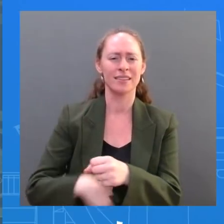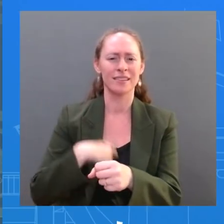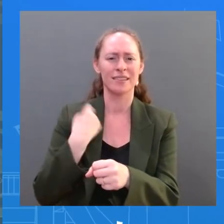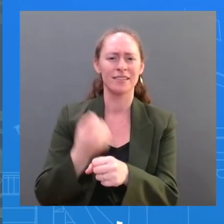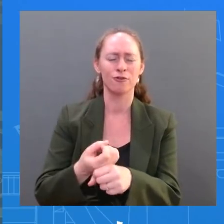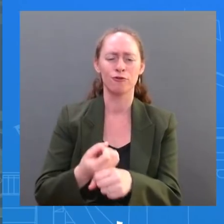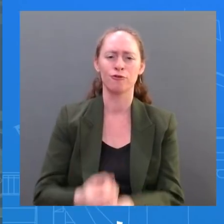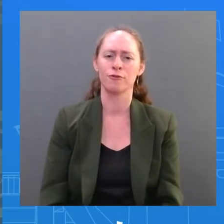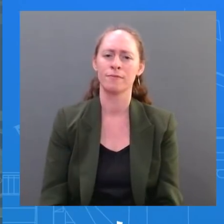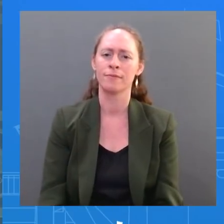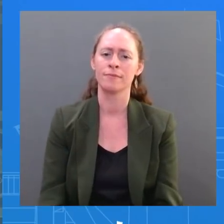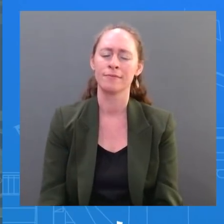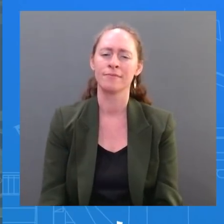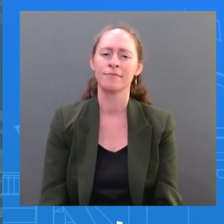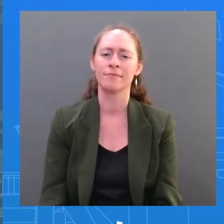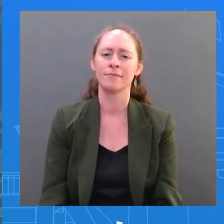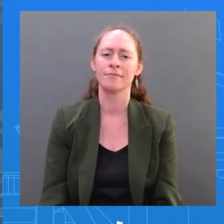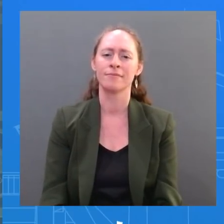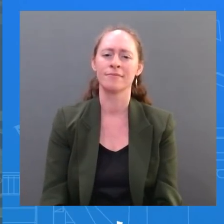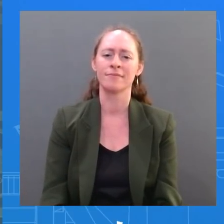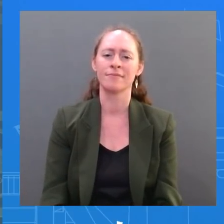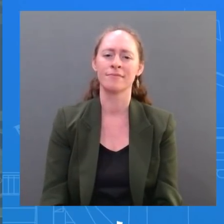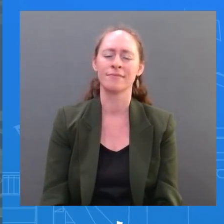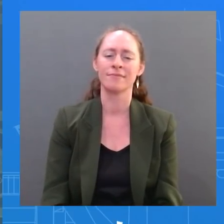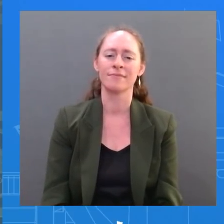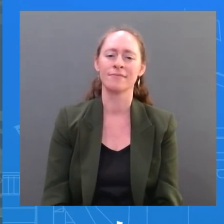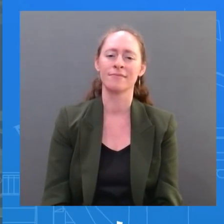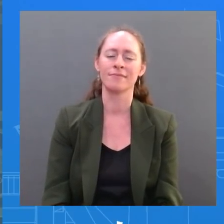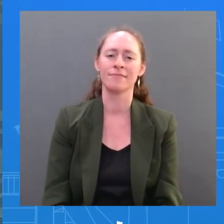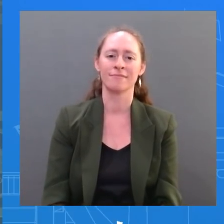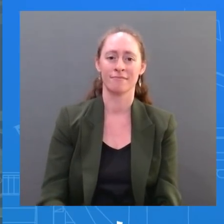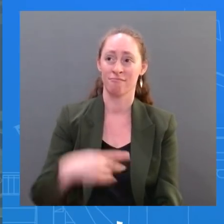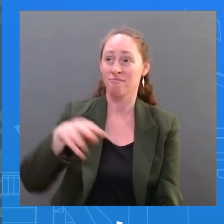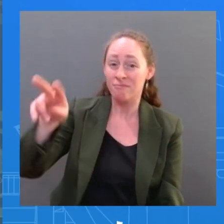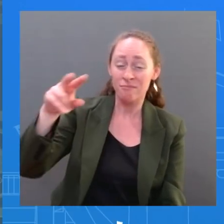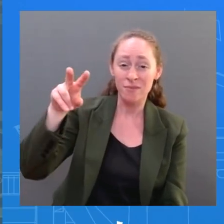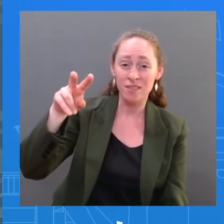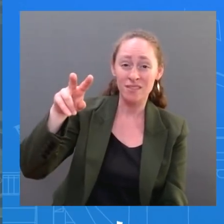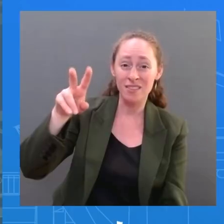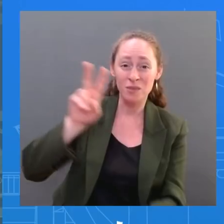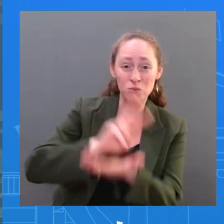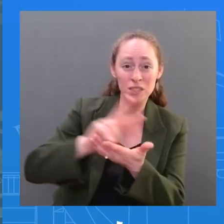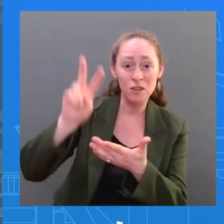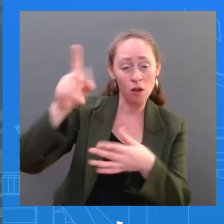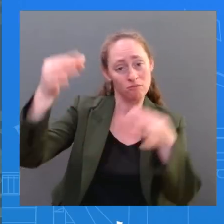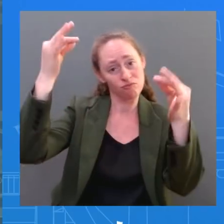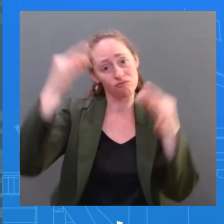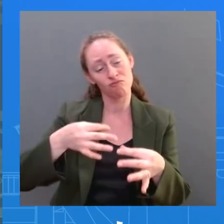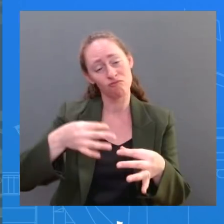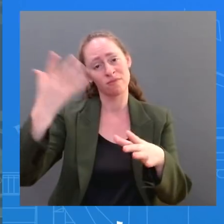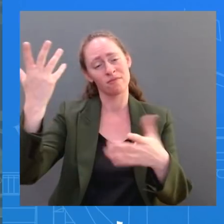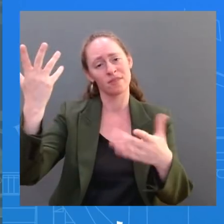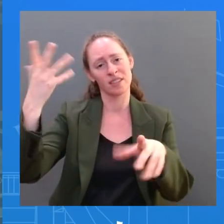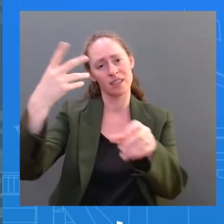the President wants to speak very clearly and loudly about what we saw and how this will have an effect,